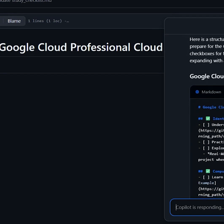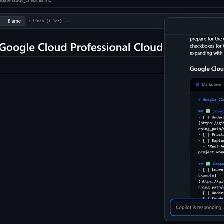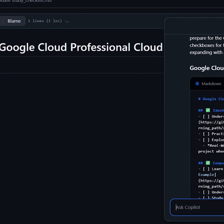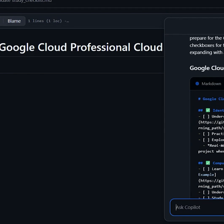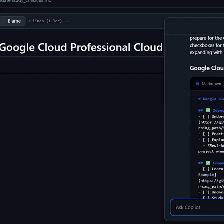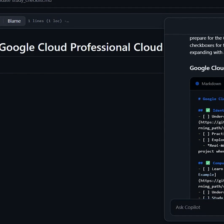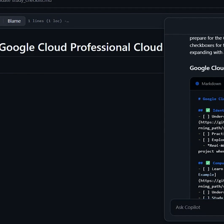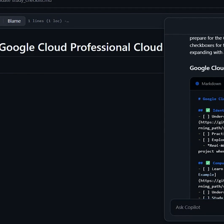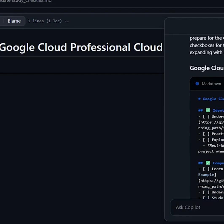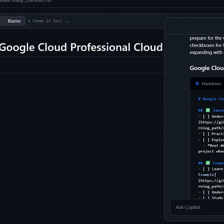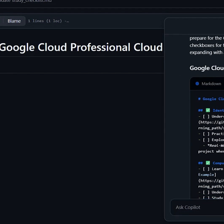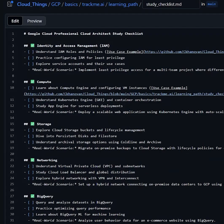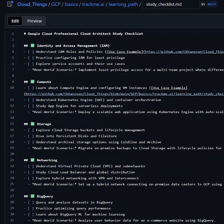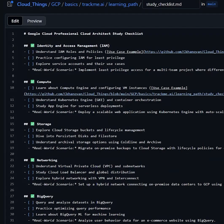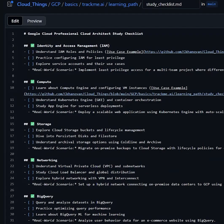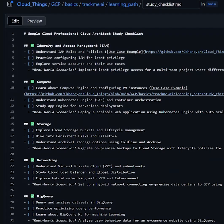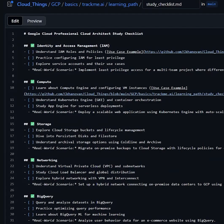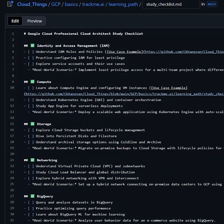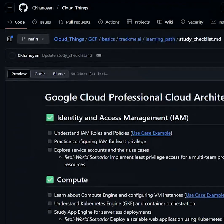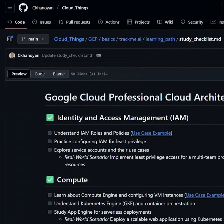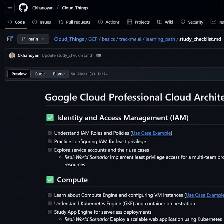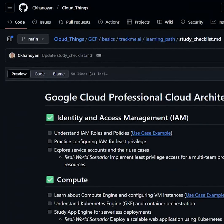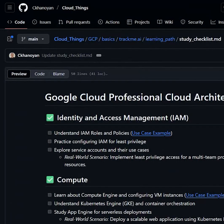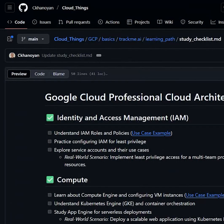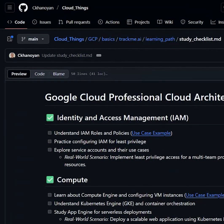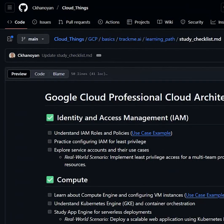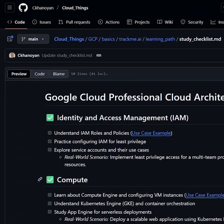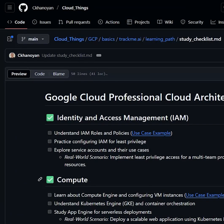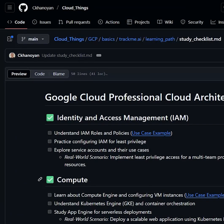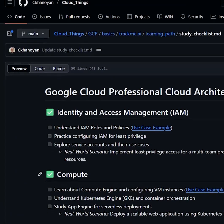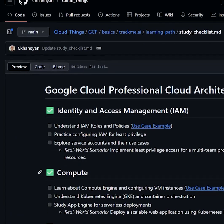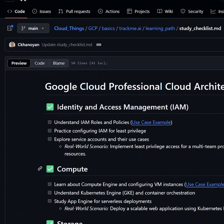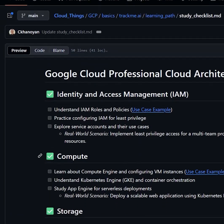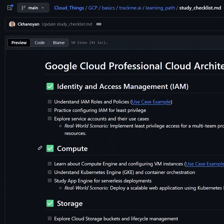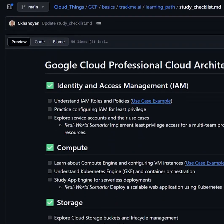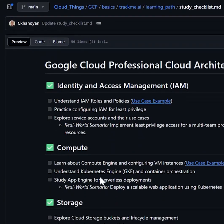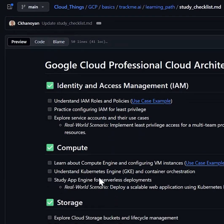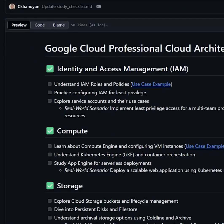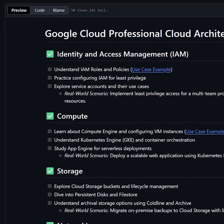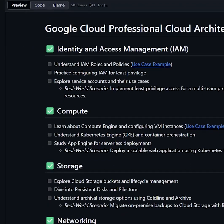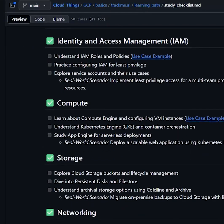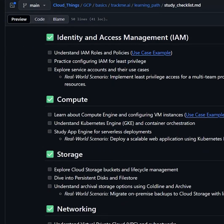Okay. This looks good. So I just added that. And I just want to review and make sure everything looks good.